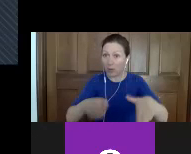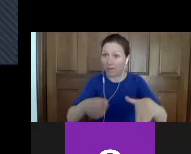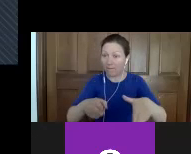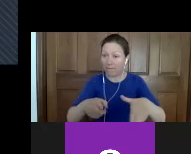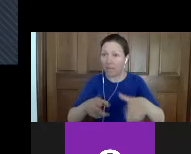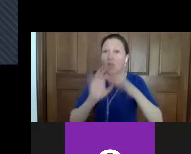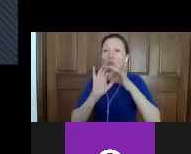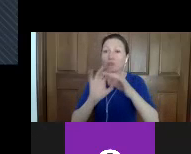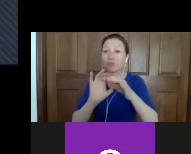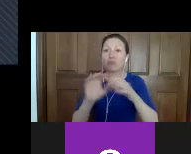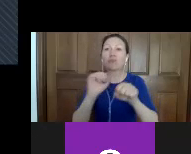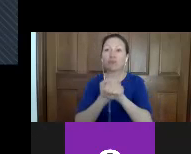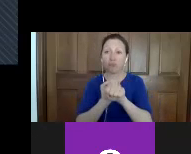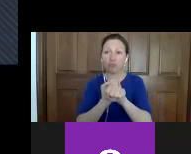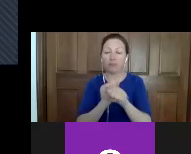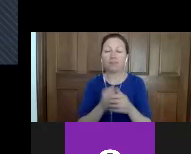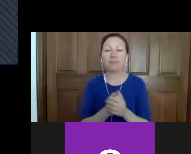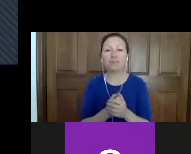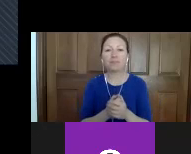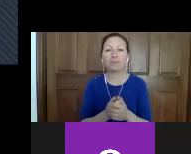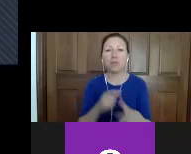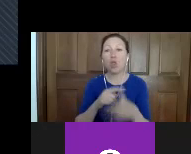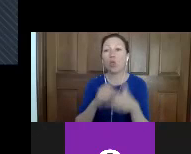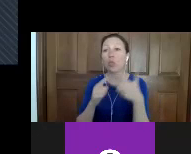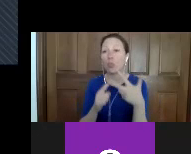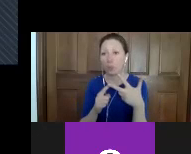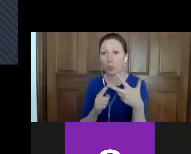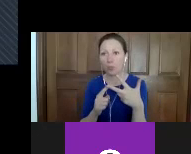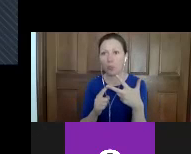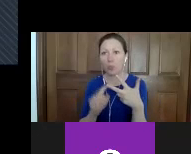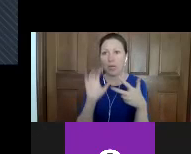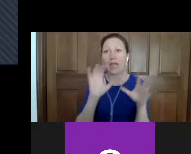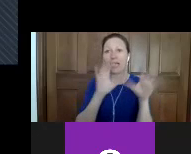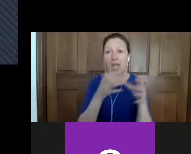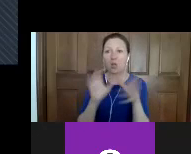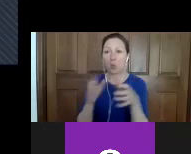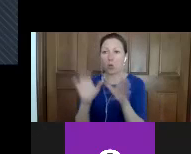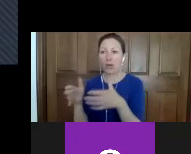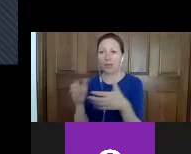of disabilities. Your first is going to be your visible disabilities, and this is, I'm